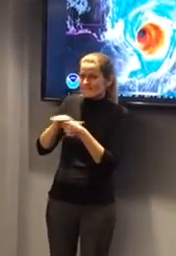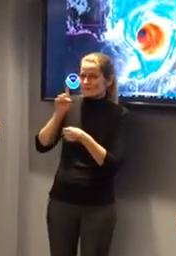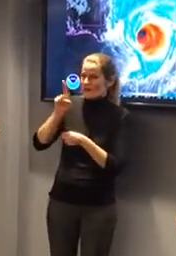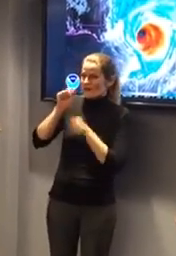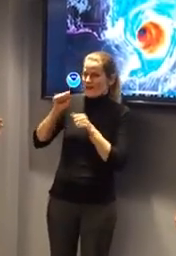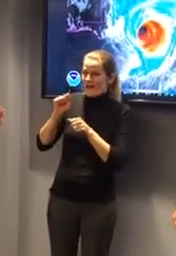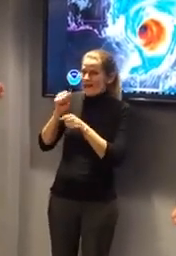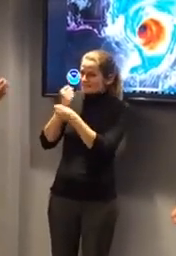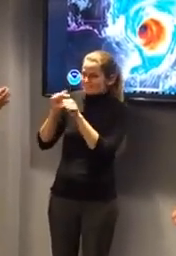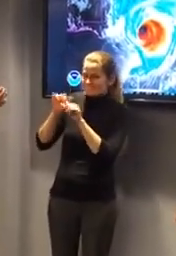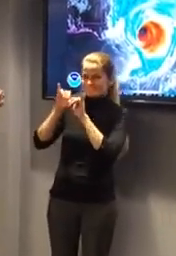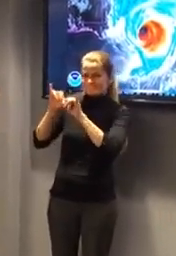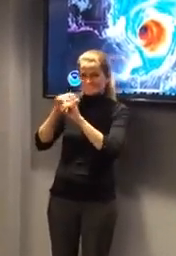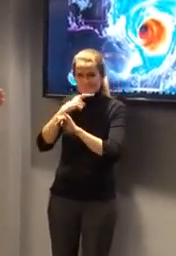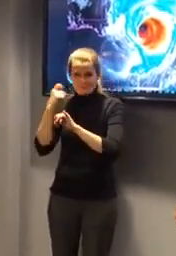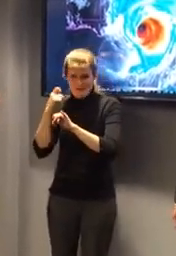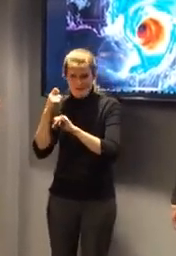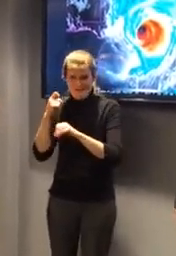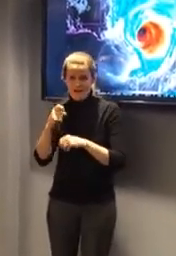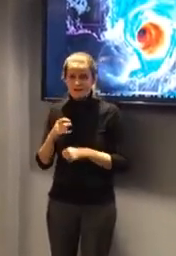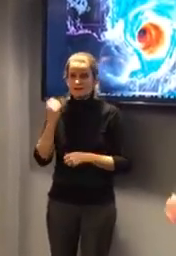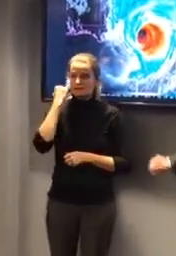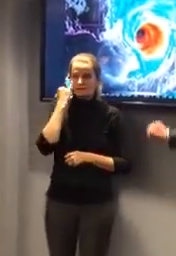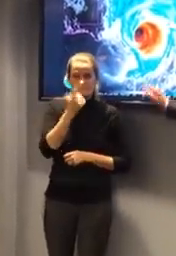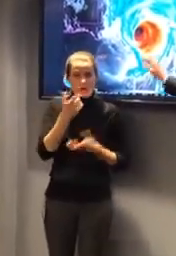and they're hunkered down. Do we have a little bit of time for Georgia, South Carolina, North Carolina?